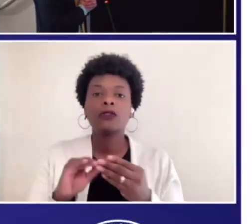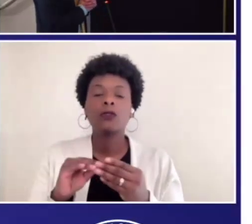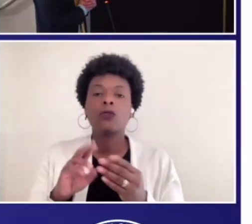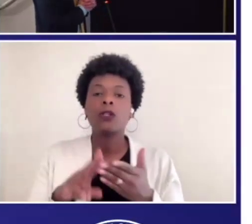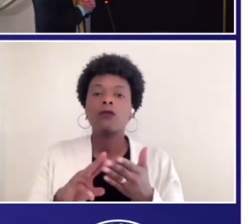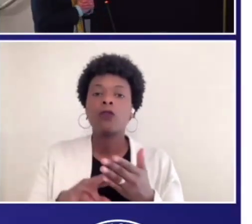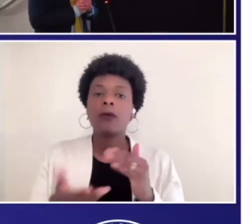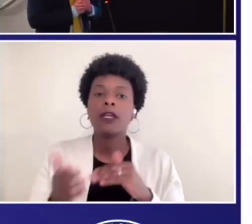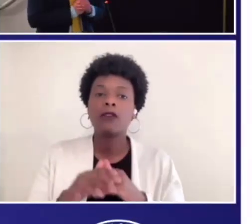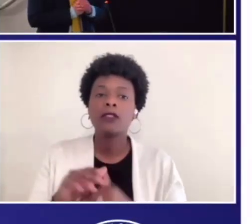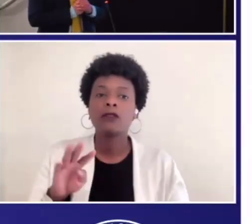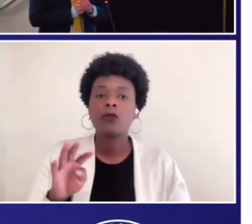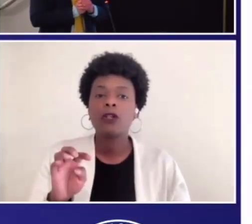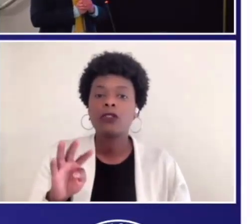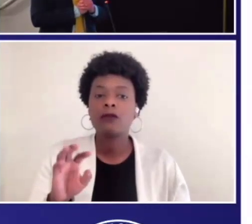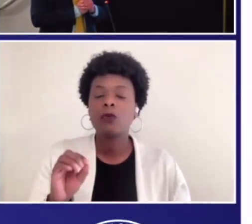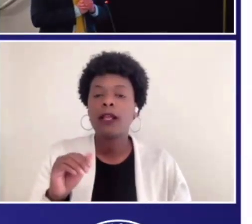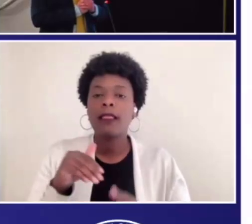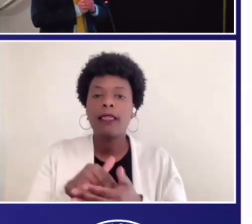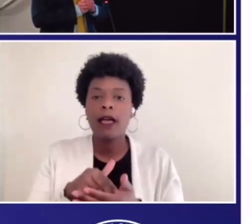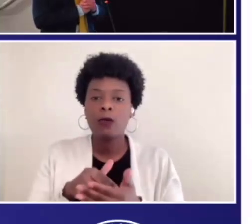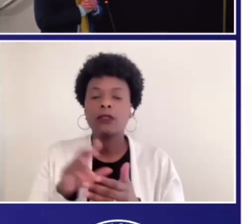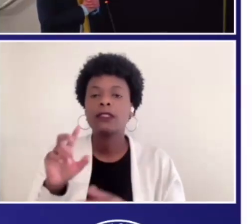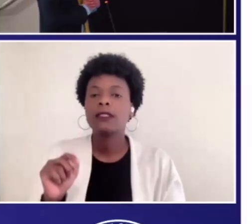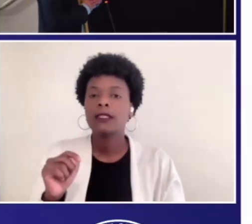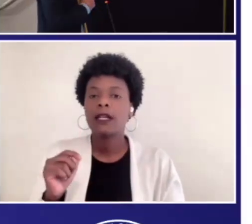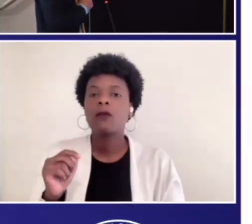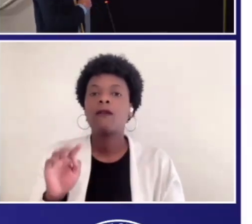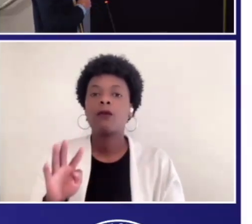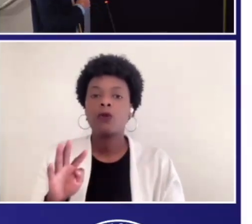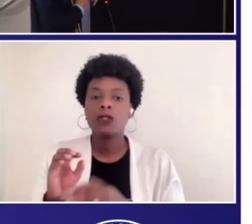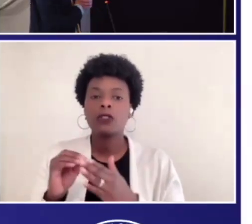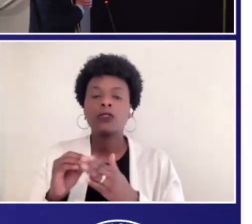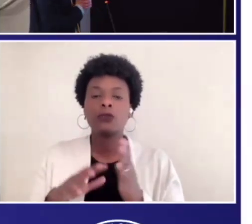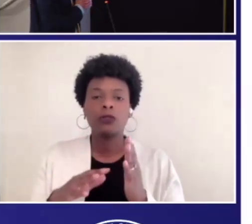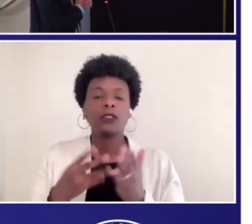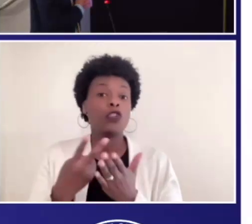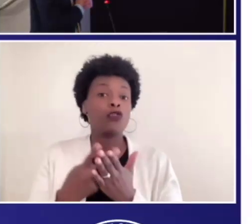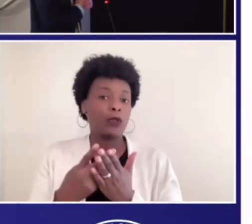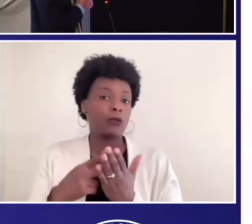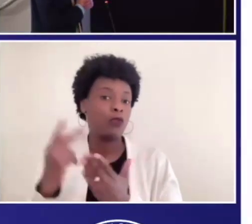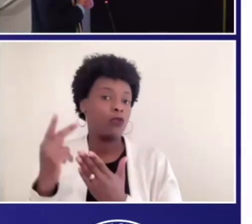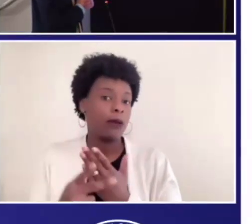440,000 Title IV students. These are graduate programs, by the way. These are the doctoral programs.